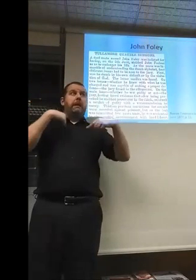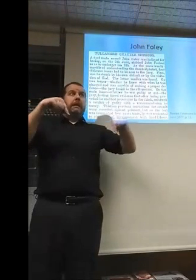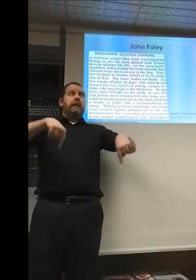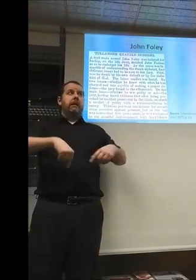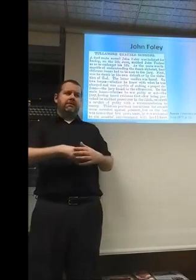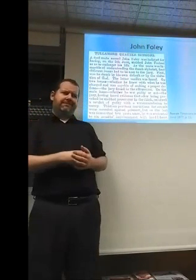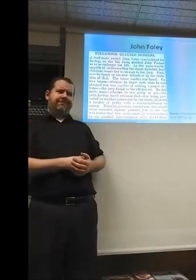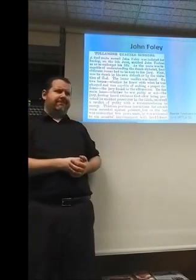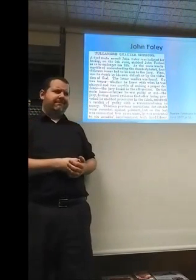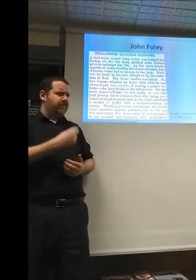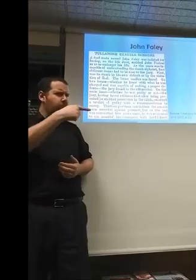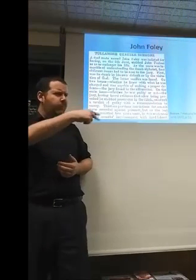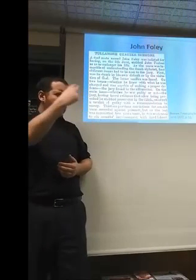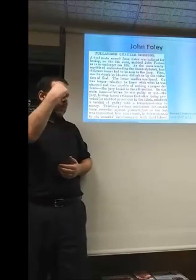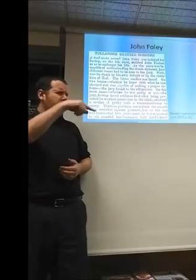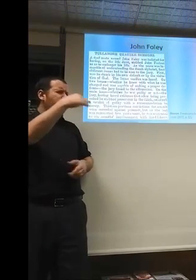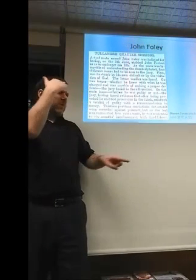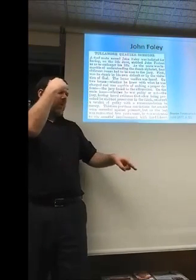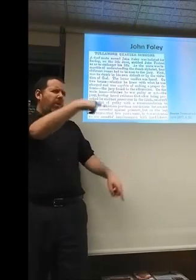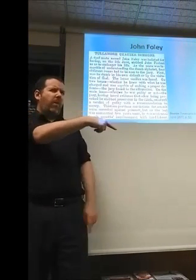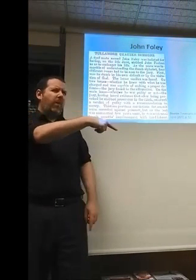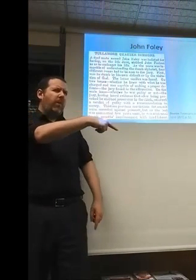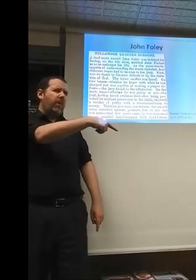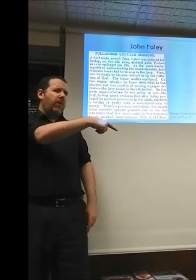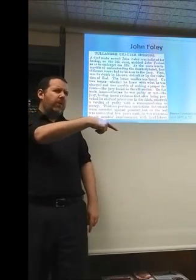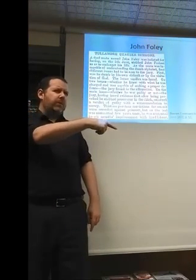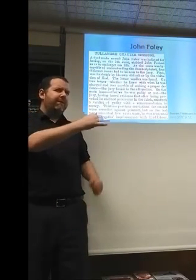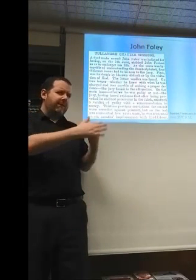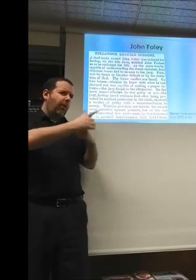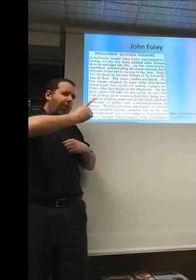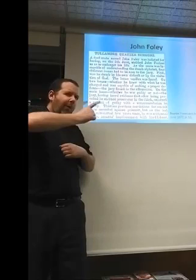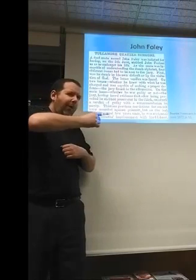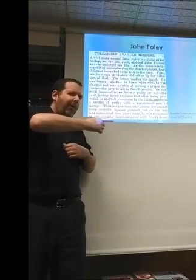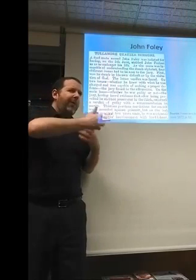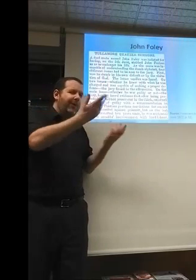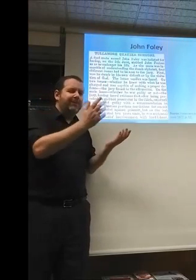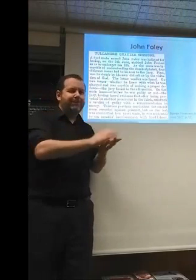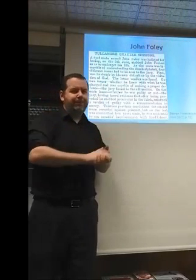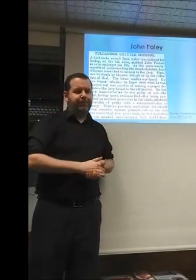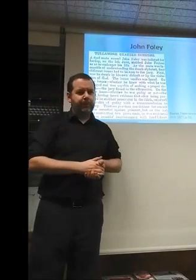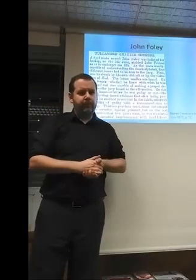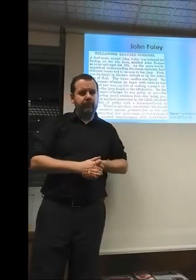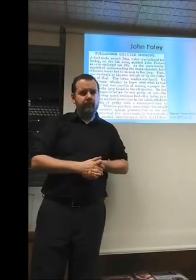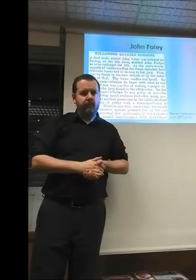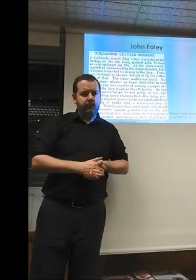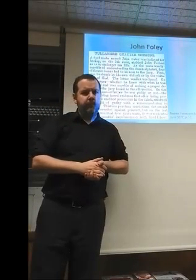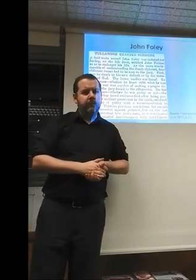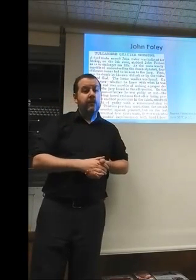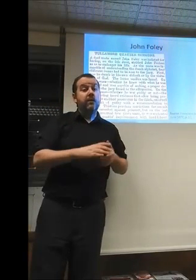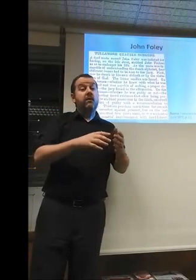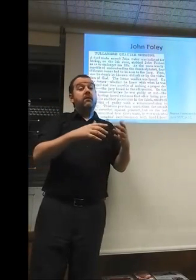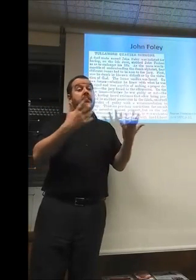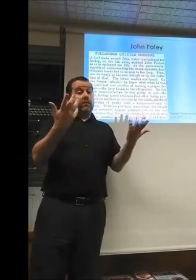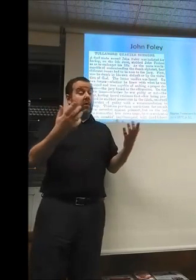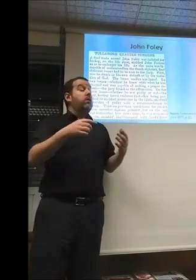because of the regular access to food so some people might make sure that they were caught